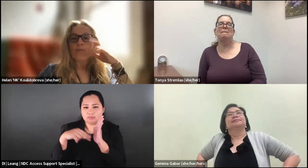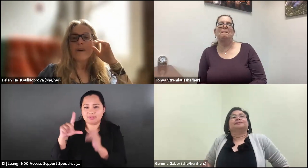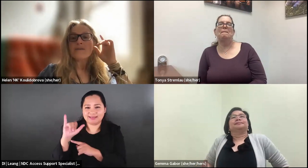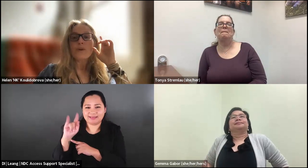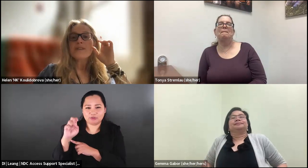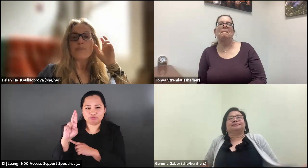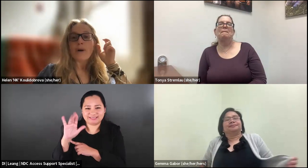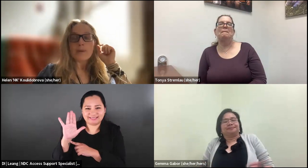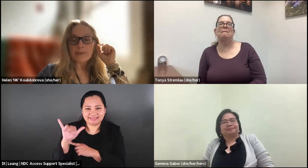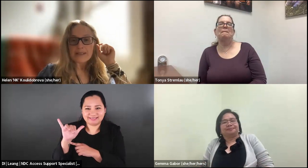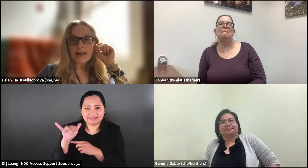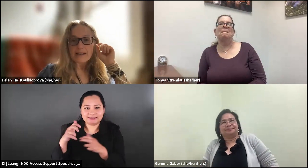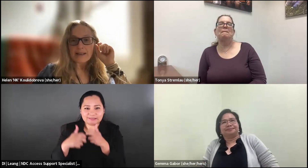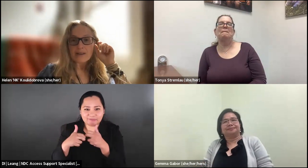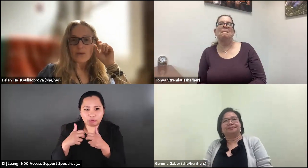what is the problem exactly?